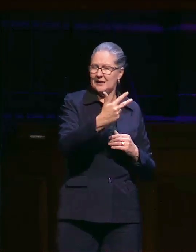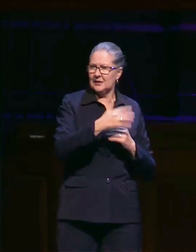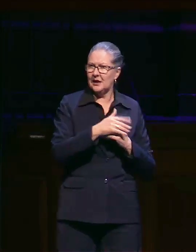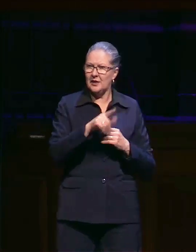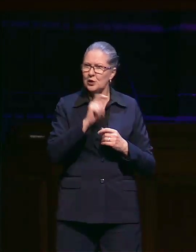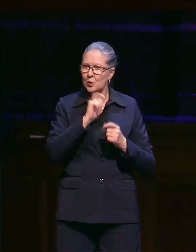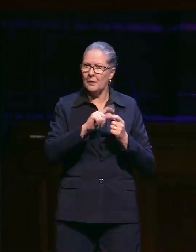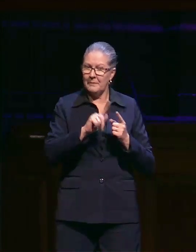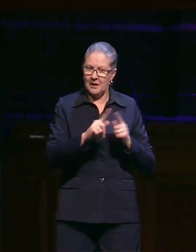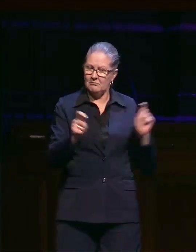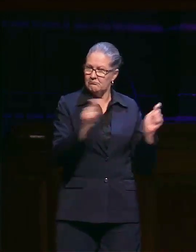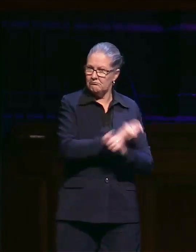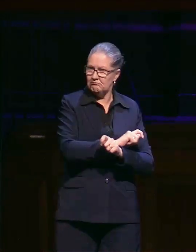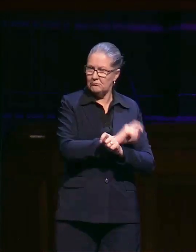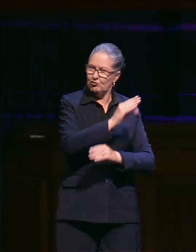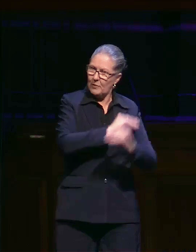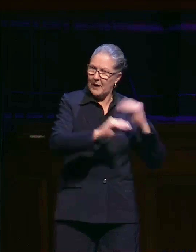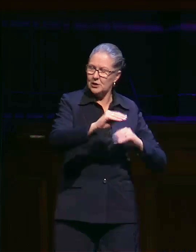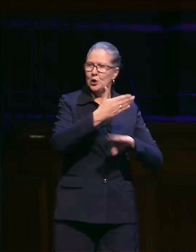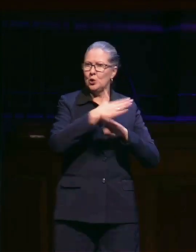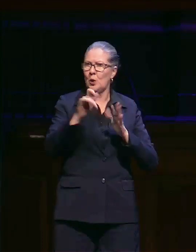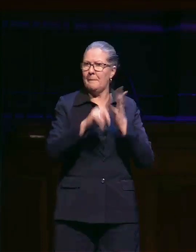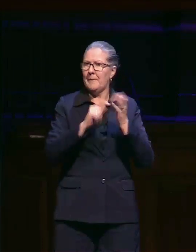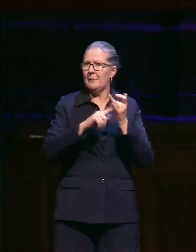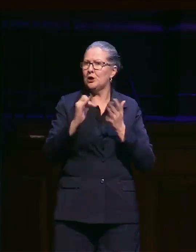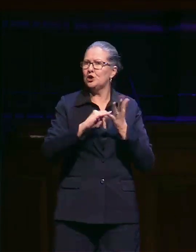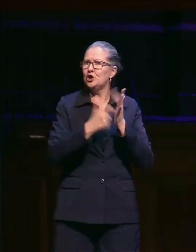repealed and replaced with a new public service Act and it will underpin a